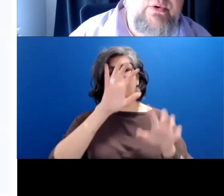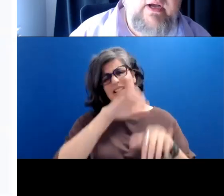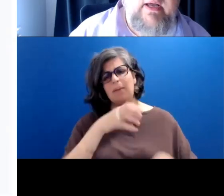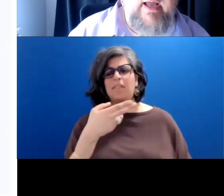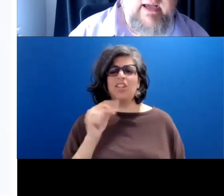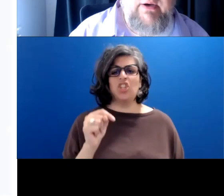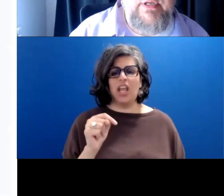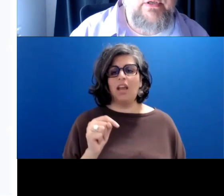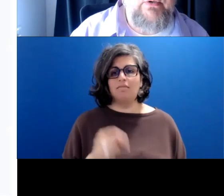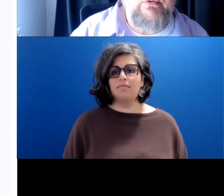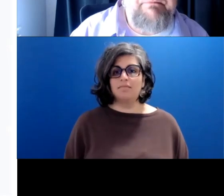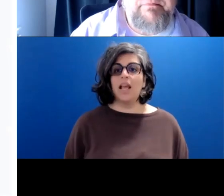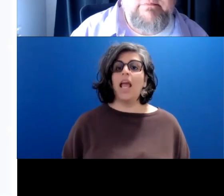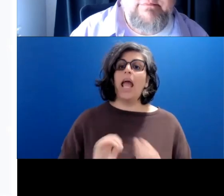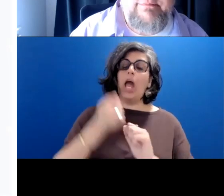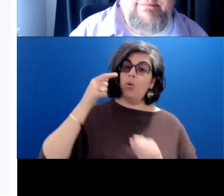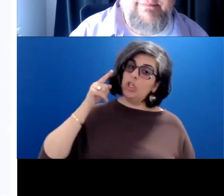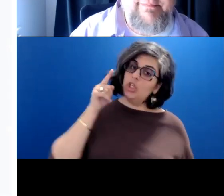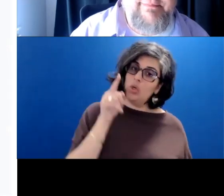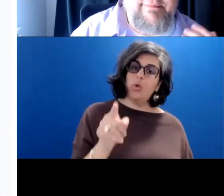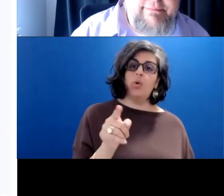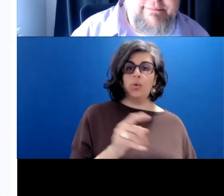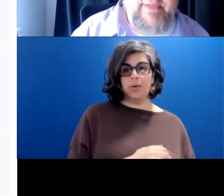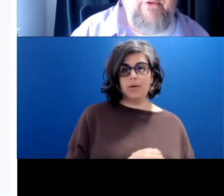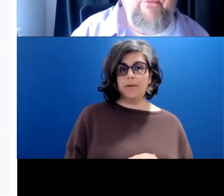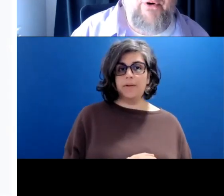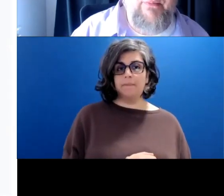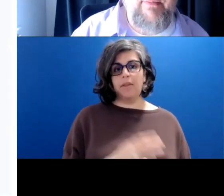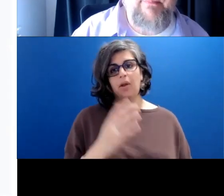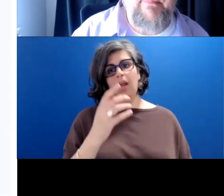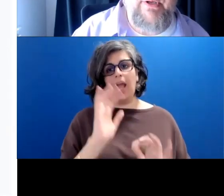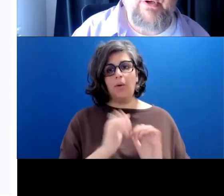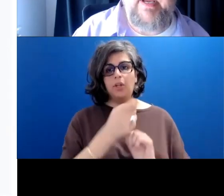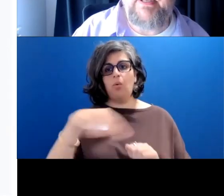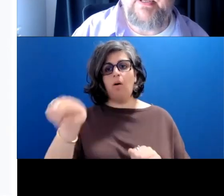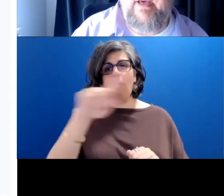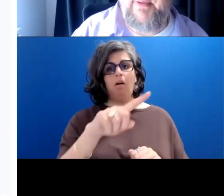So how do you affirm your client's autonomy?